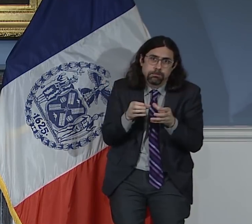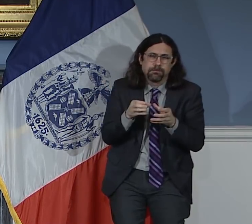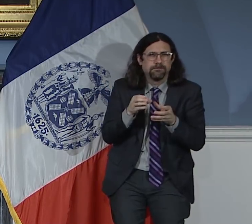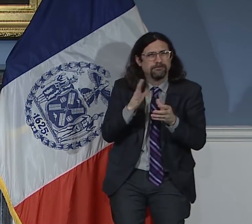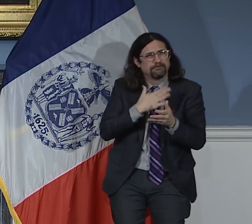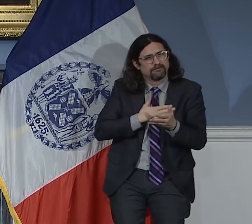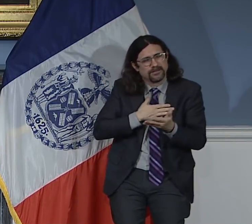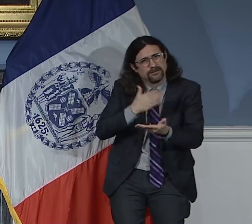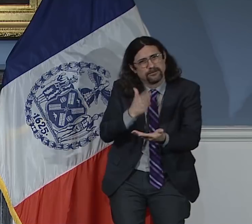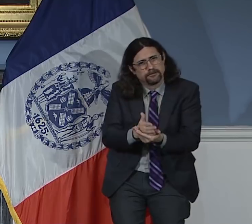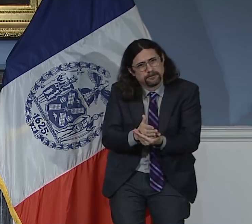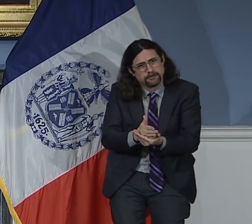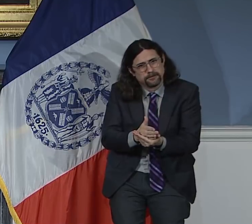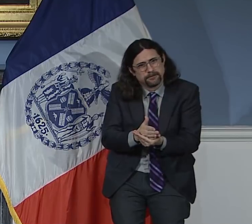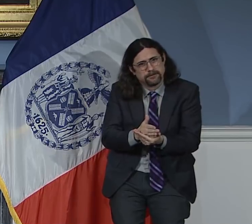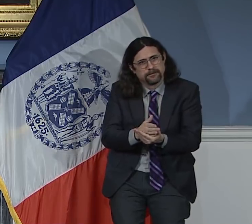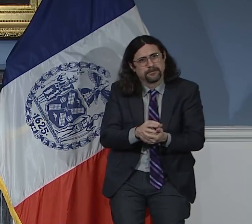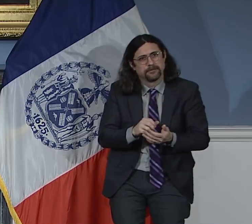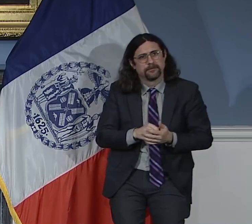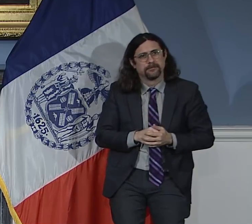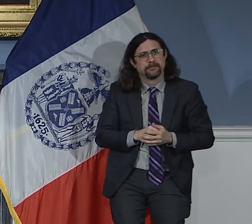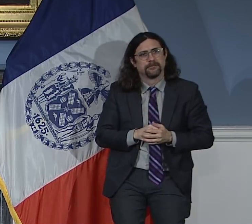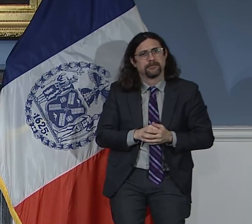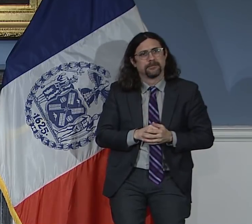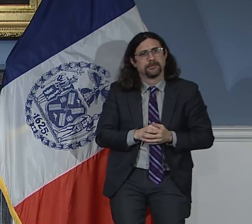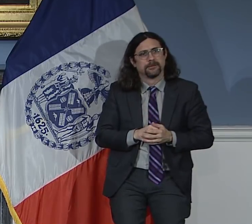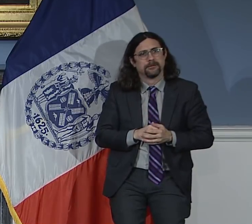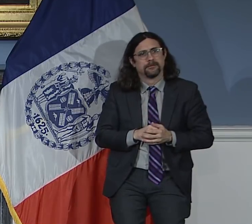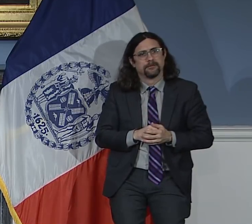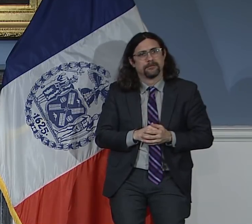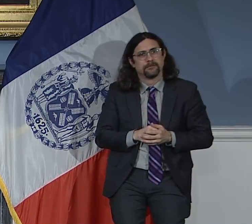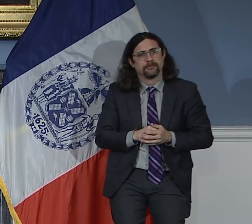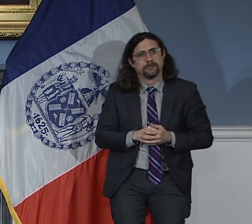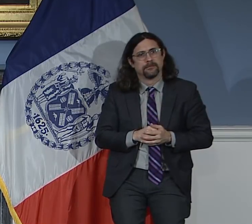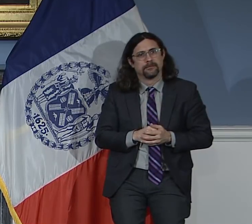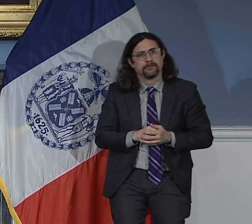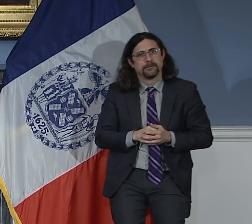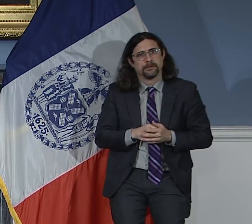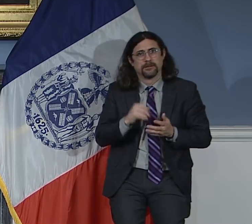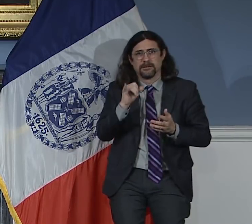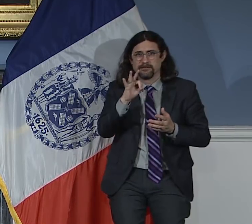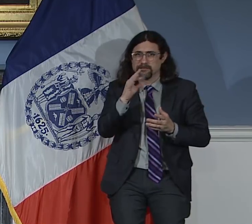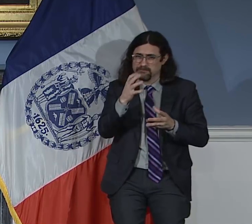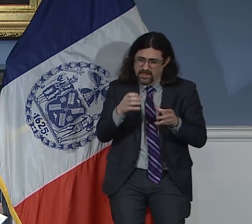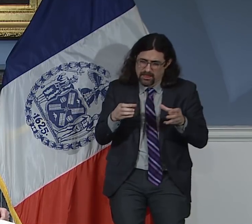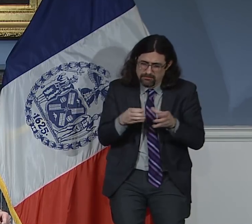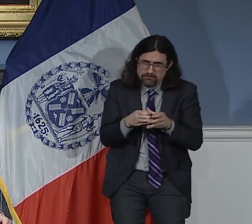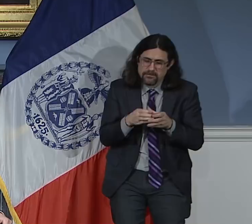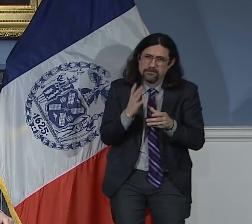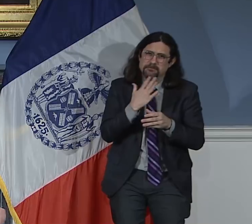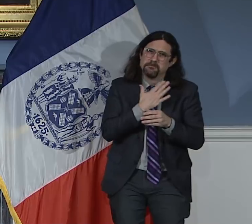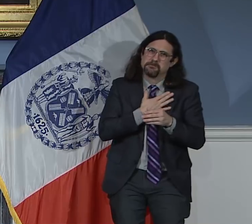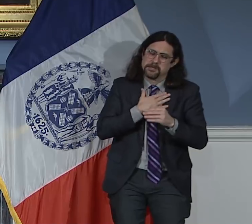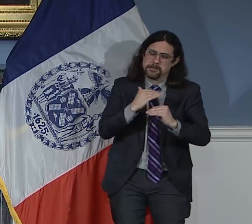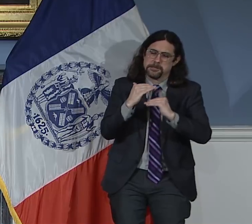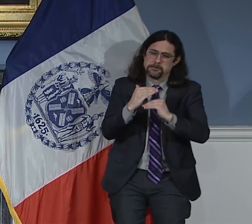MUST DO A SERVICE THAT NEEDS TO BE JUST A SMALL HANDFUL OF PEOPLE, SCIOALLY DISTANCE, SIX FEET PER PERSON